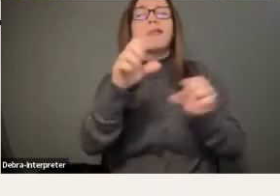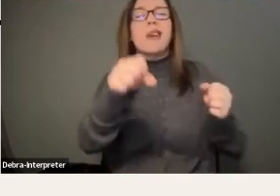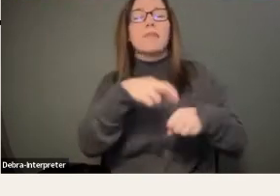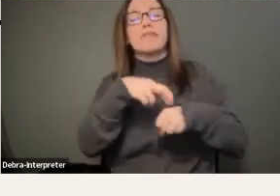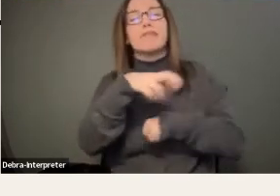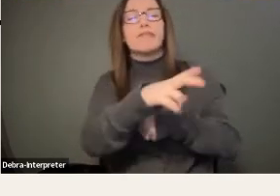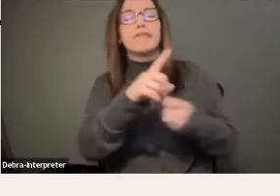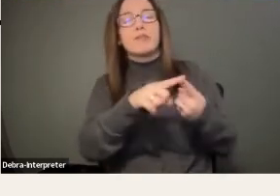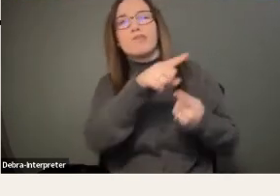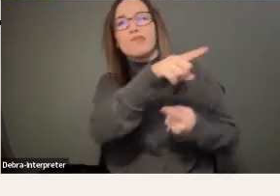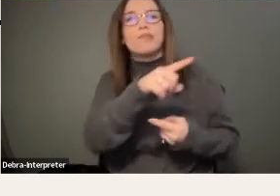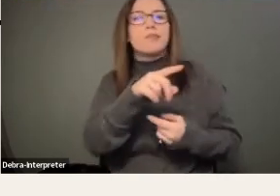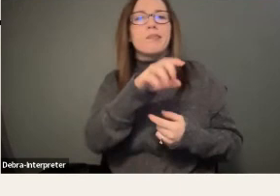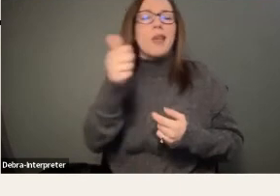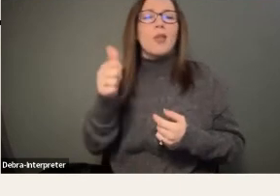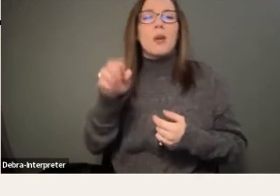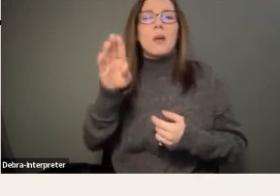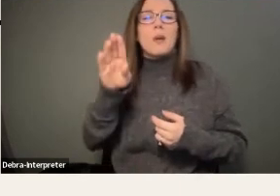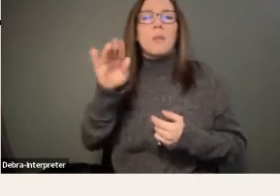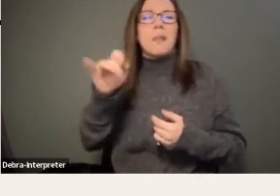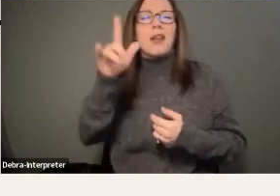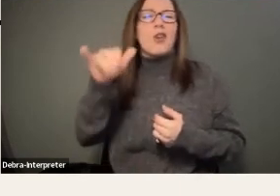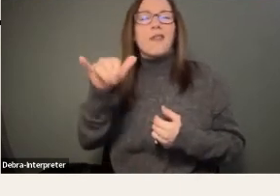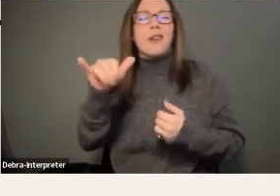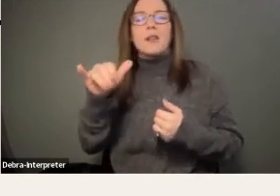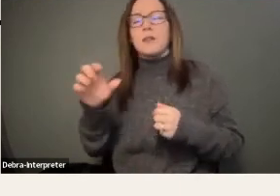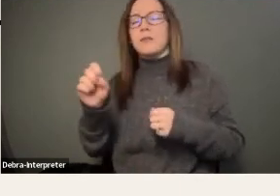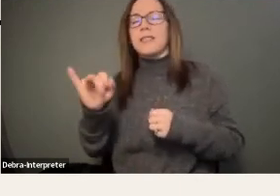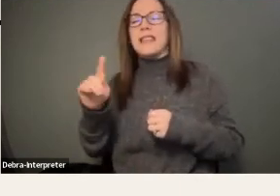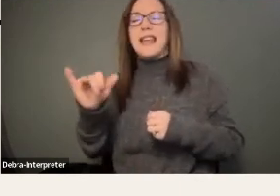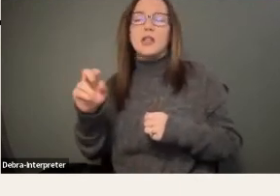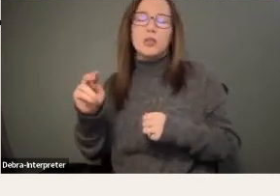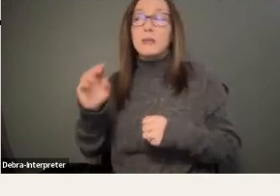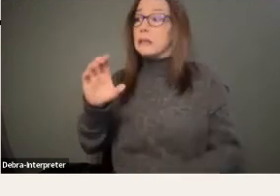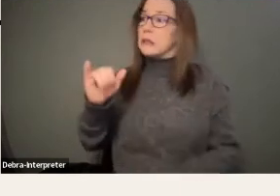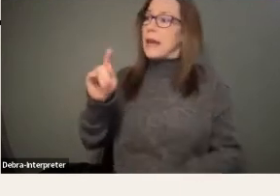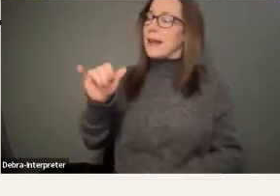the full text to you but we can try to point you to open SORGSs to full text and we can provide